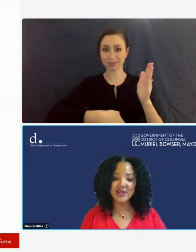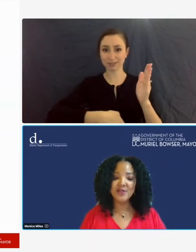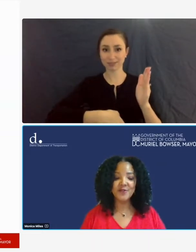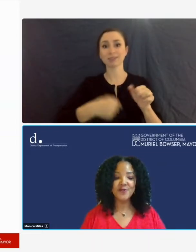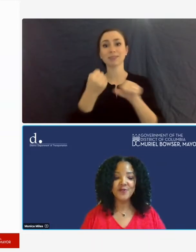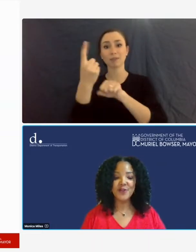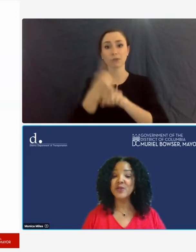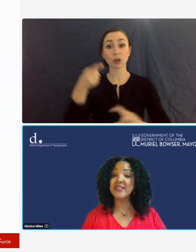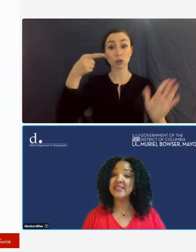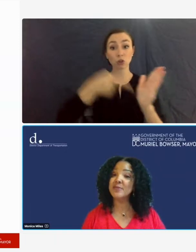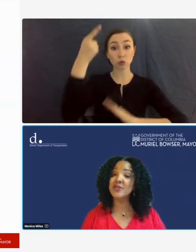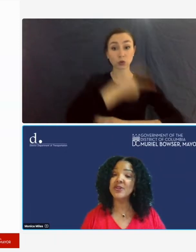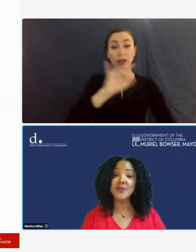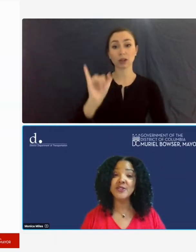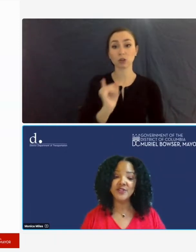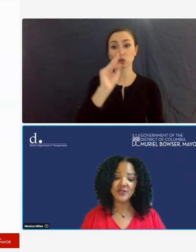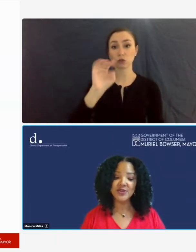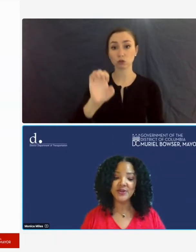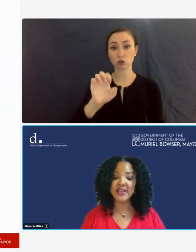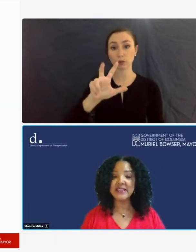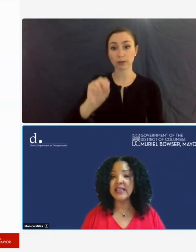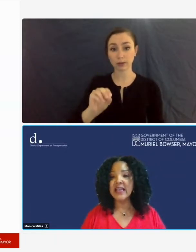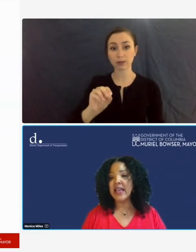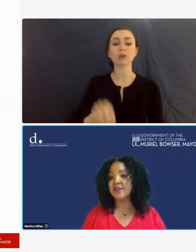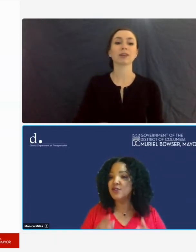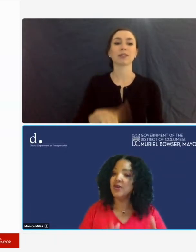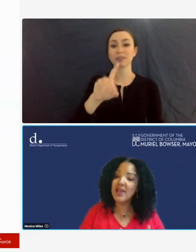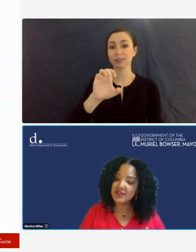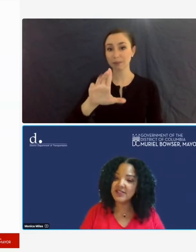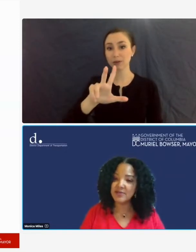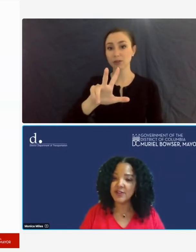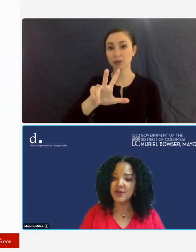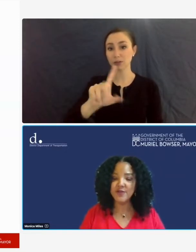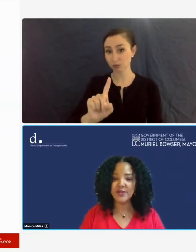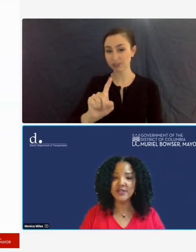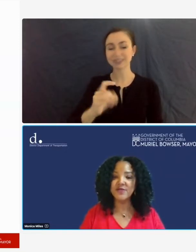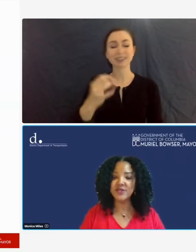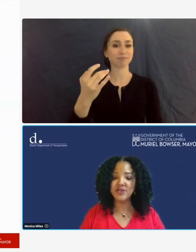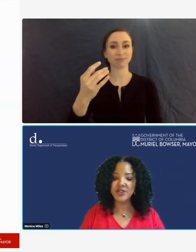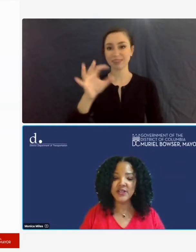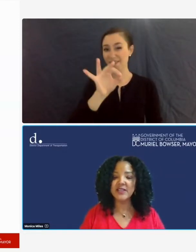for firms with december 31st fiscal year ends and if you don't have a december 31st fiscal year in